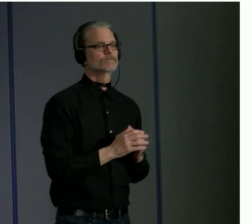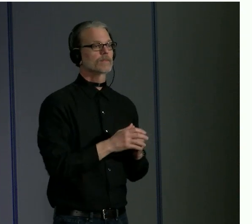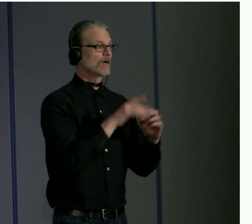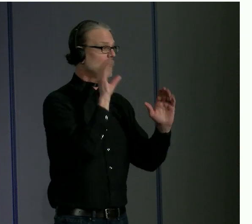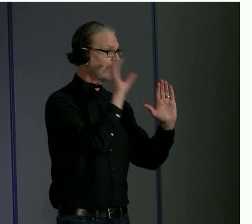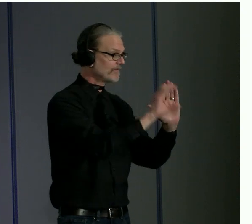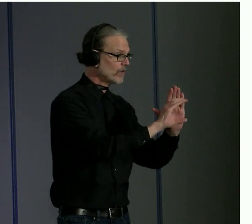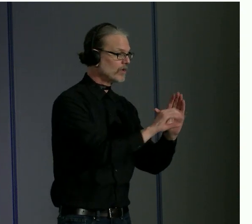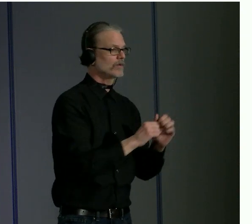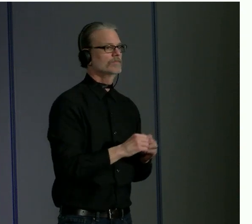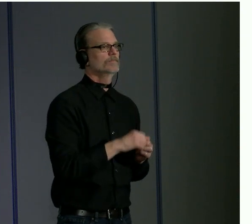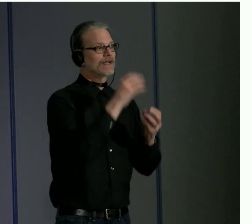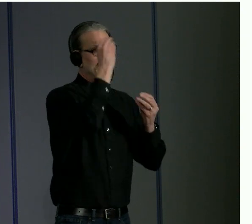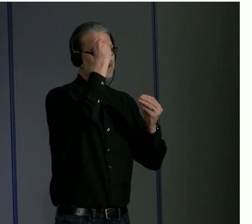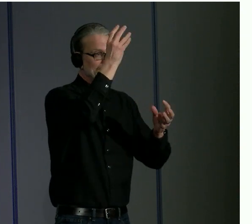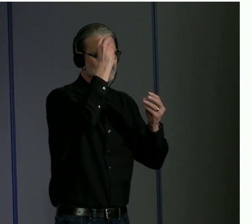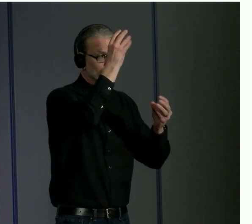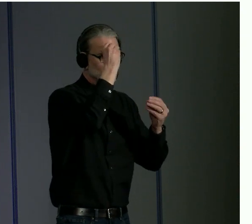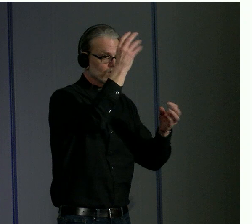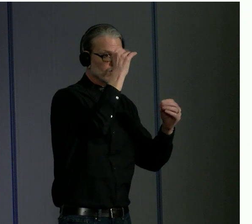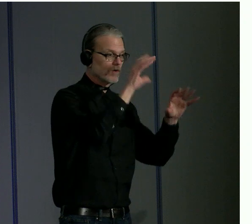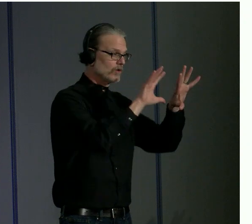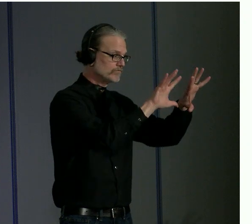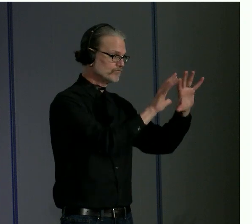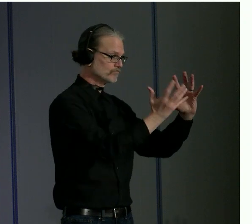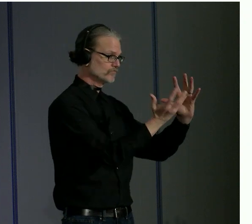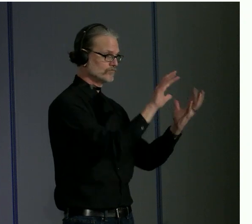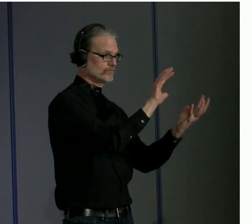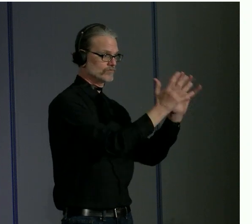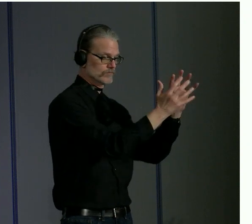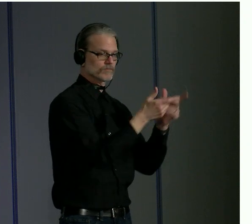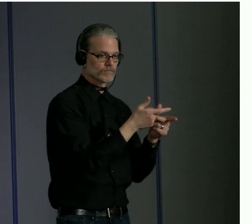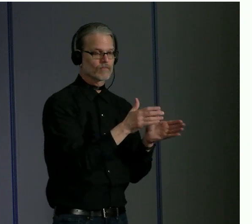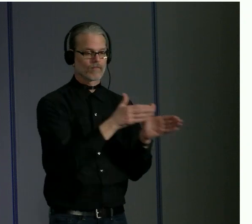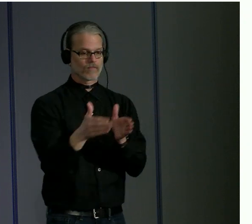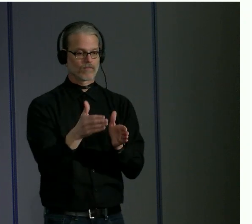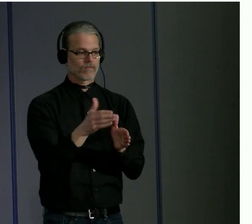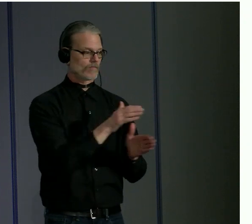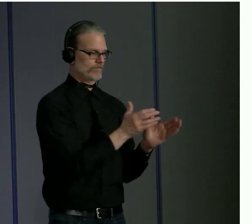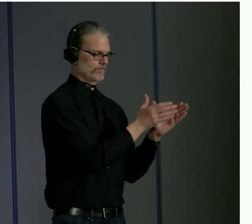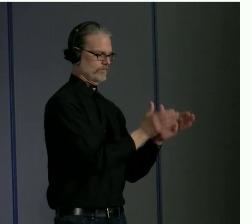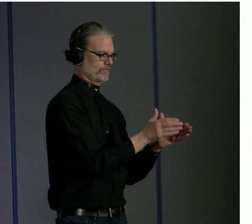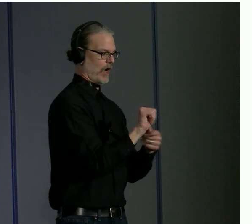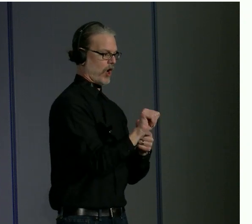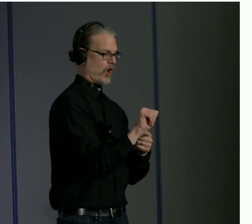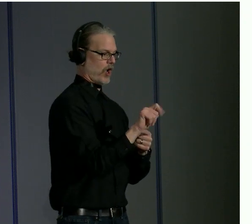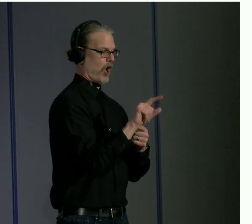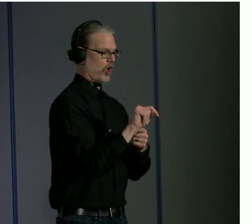infographic. It can be lots of different things. Alt Text is a description of those things. In this